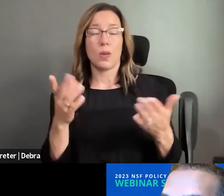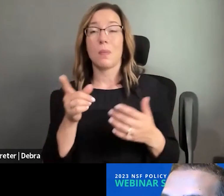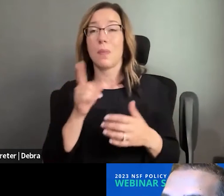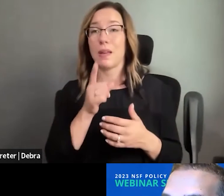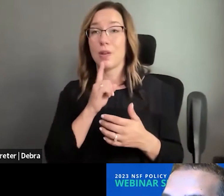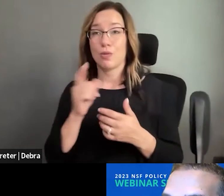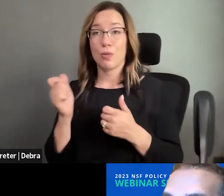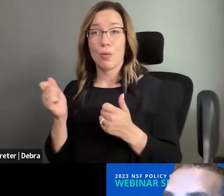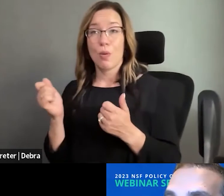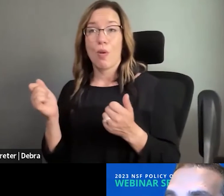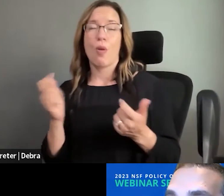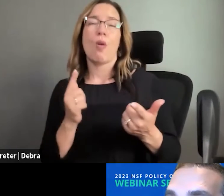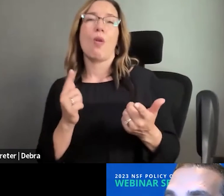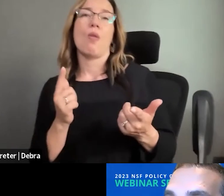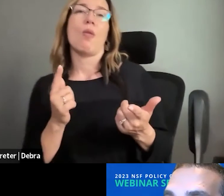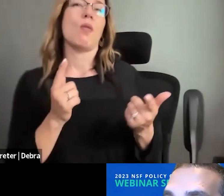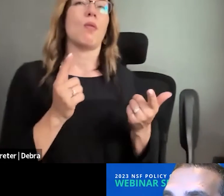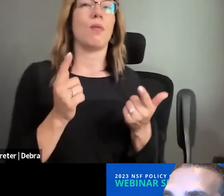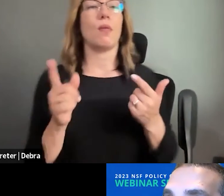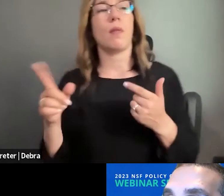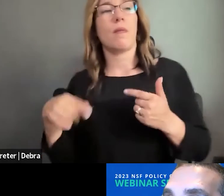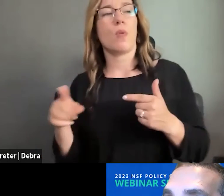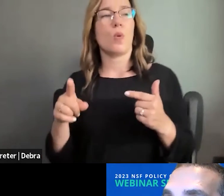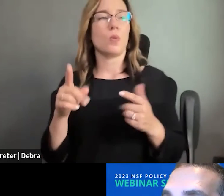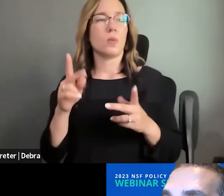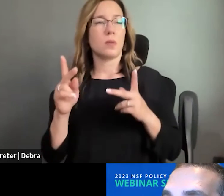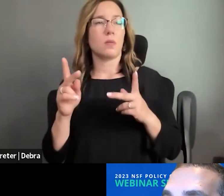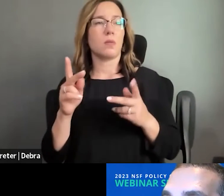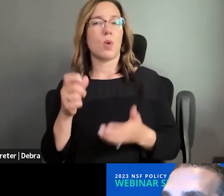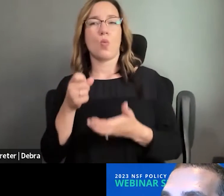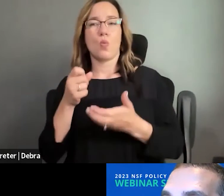the associated award administration requirements are met.